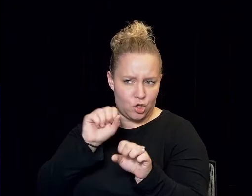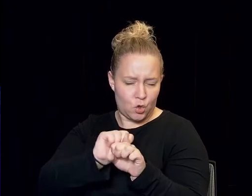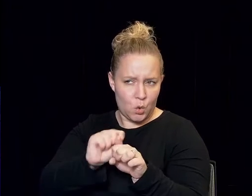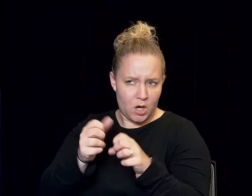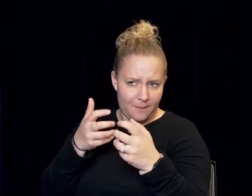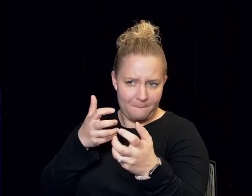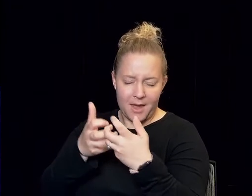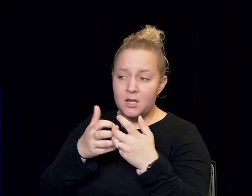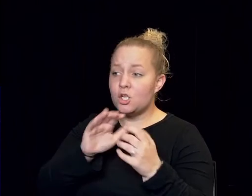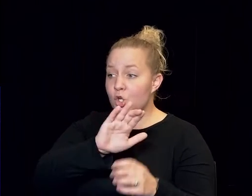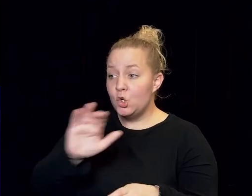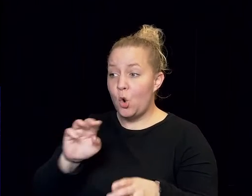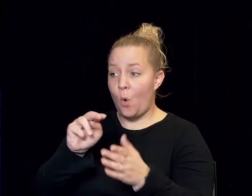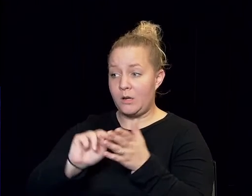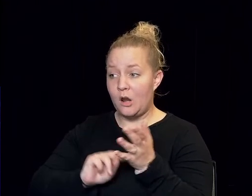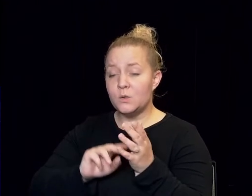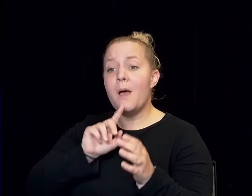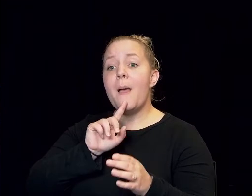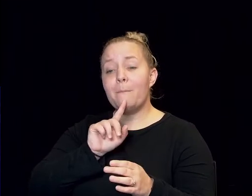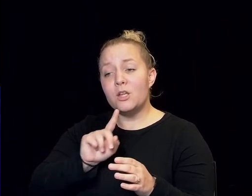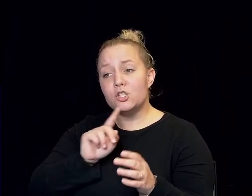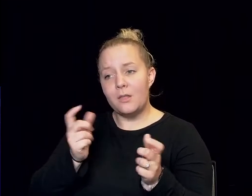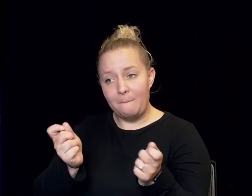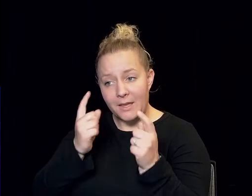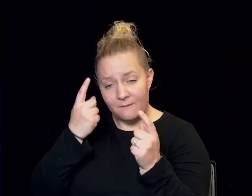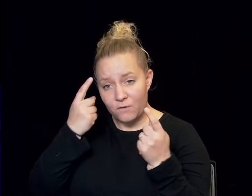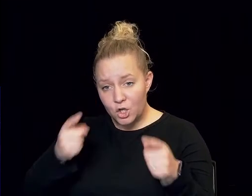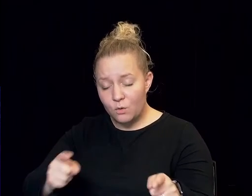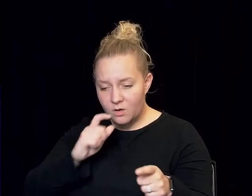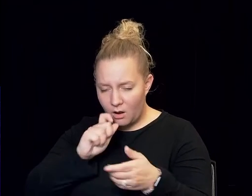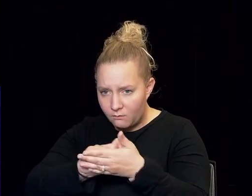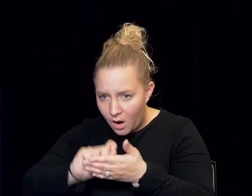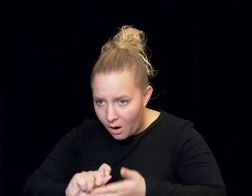notes! So make sure they're making sense to you and you're not just writing them down just to so